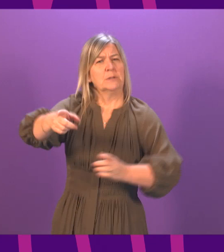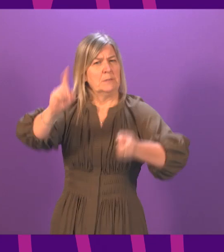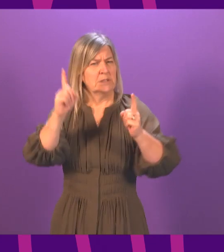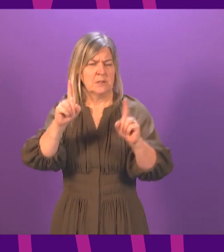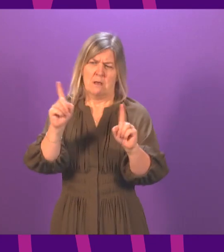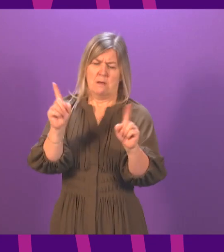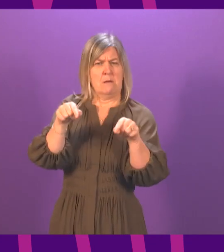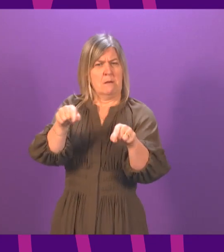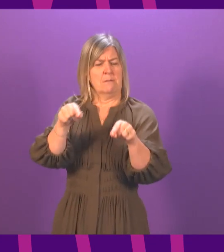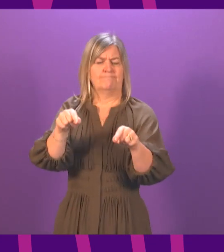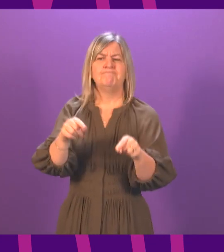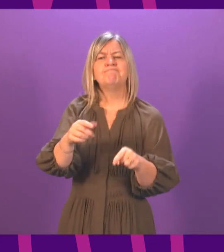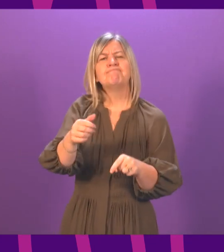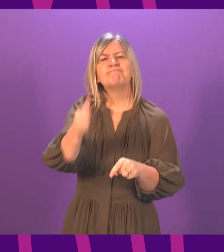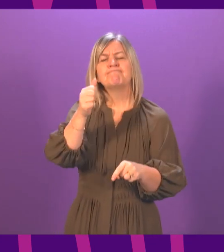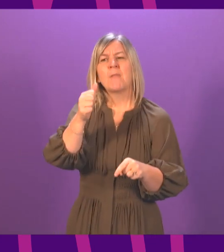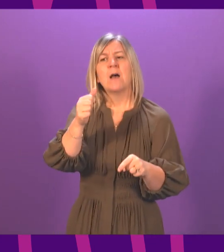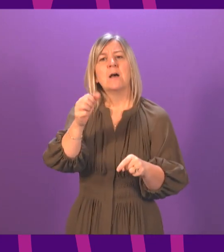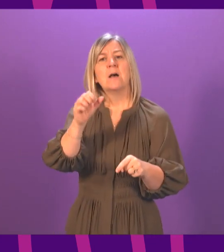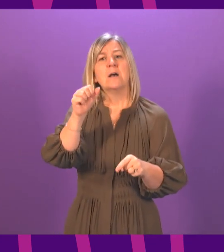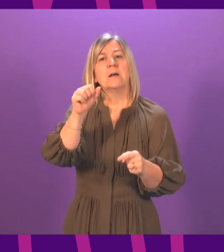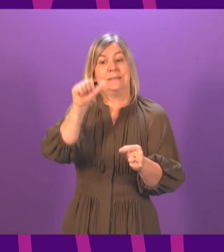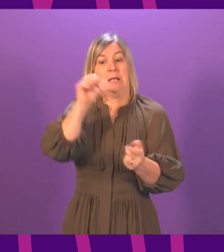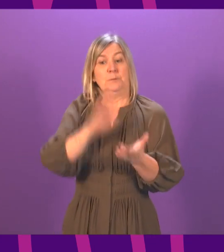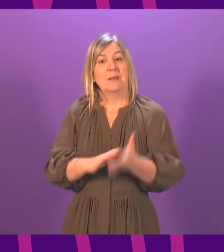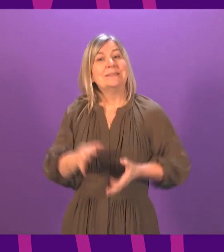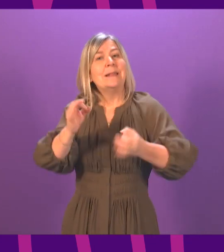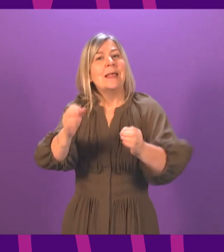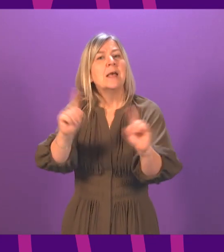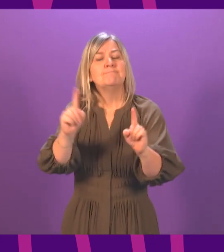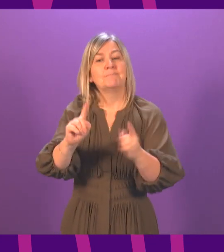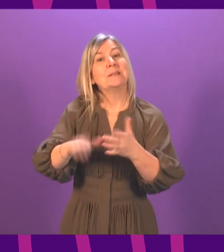to catch up with the reported six-month backlog of cervical screening tests, and